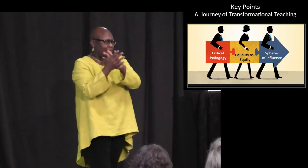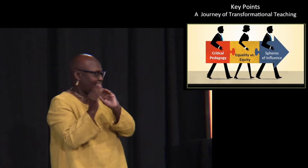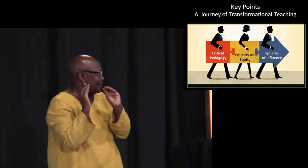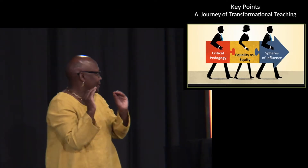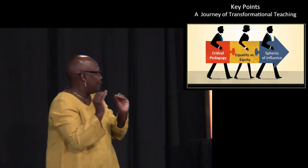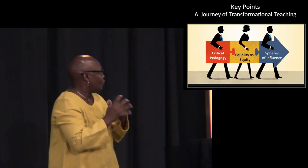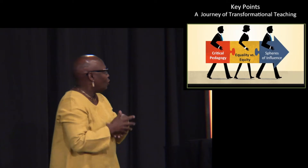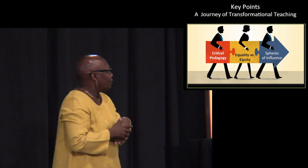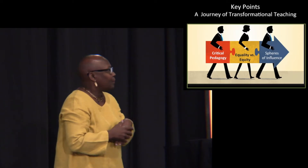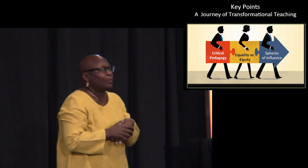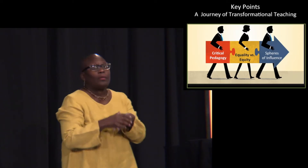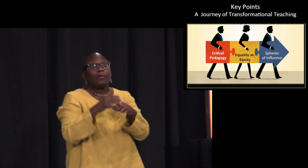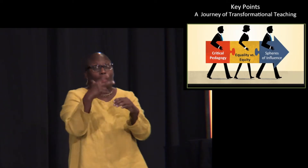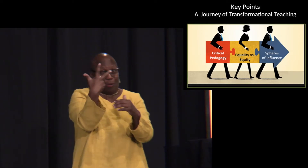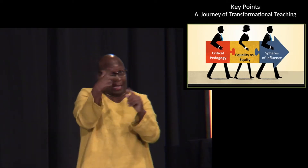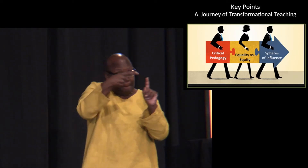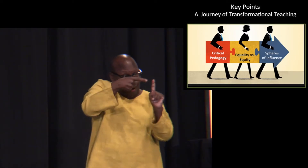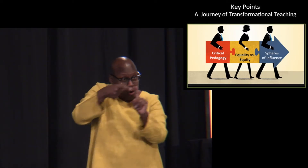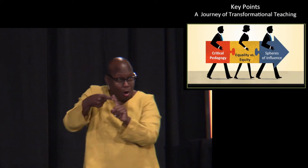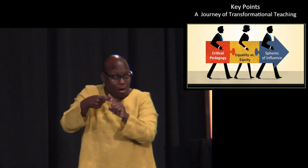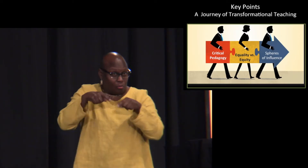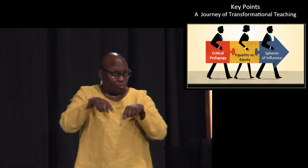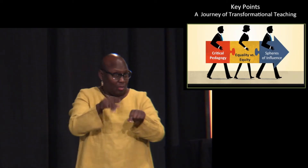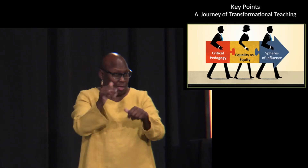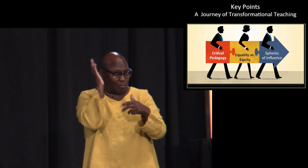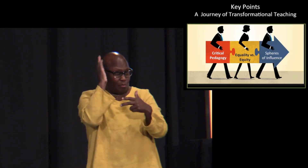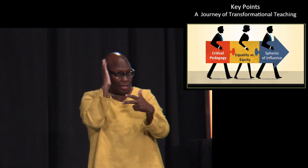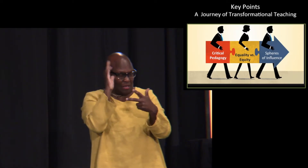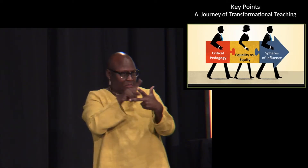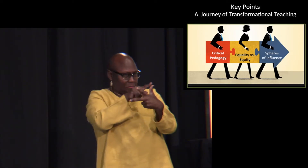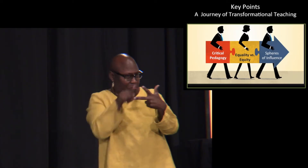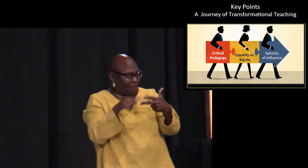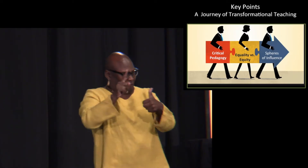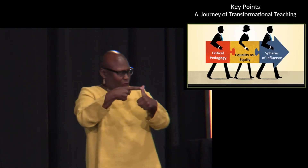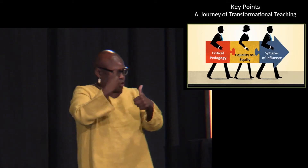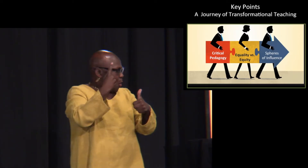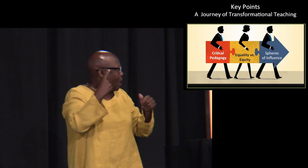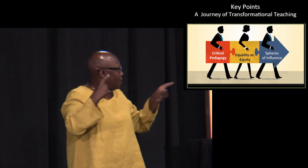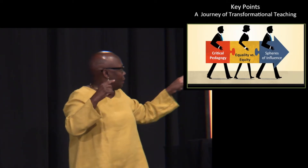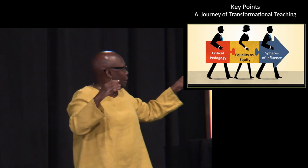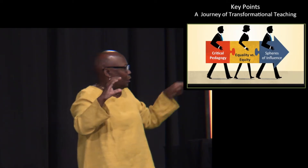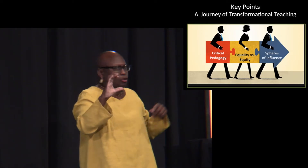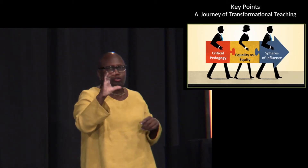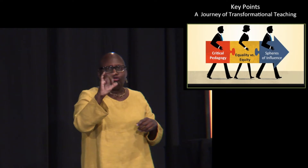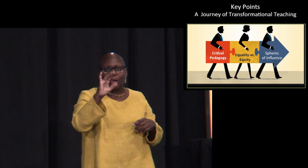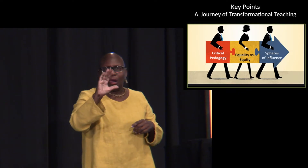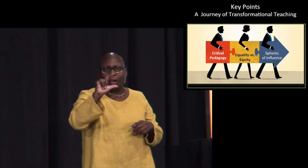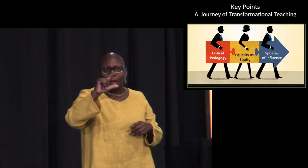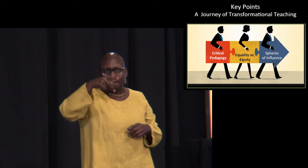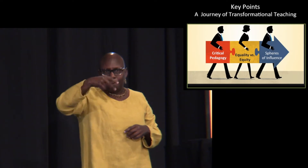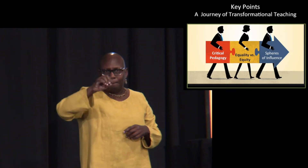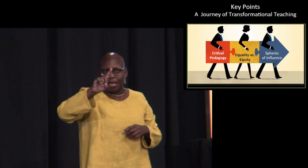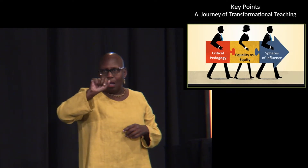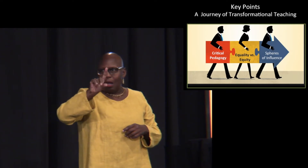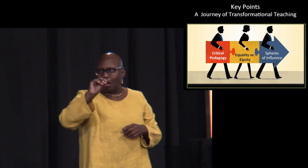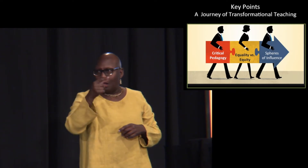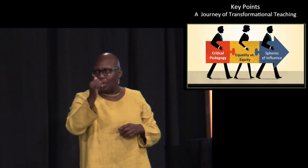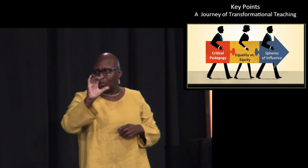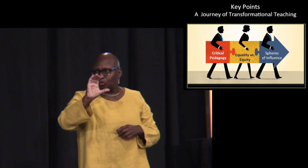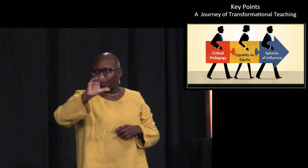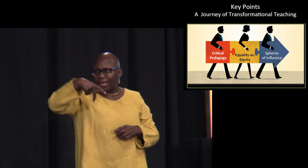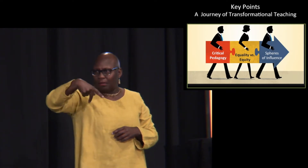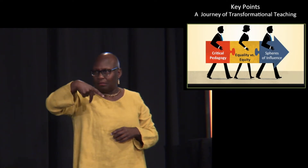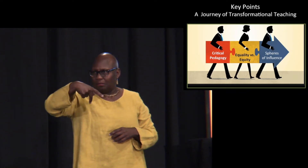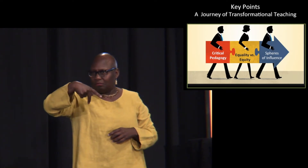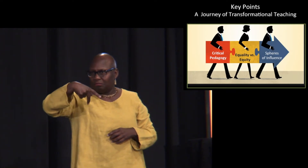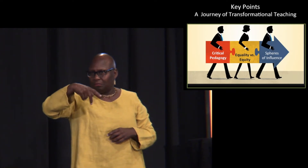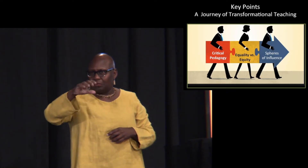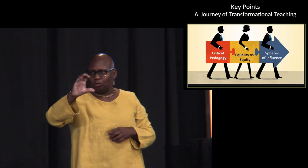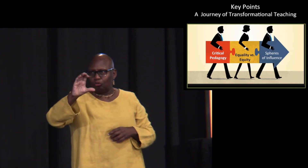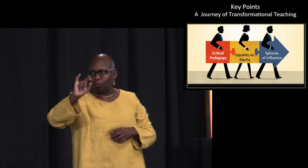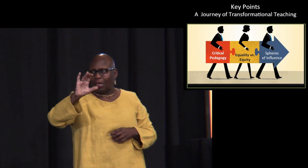presentation today to these three key points what I call a journey of transformational teaching.